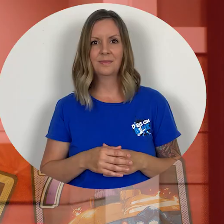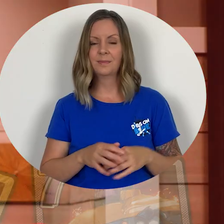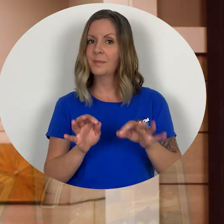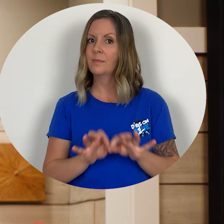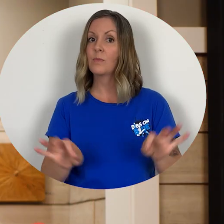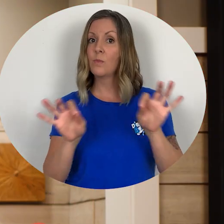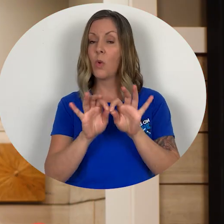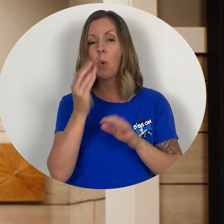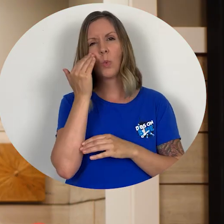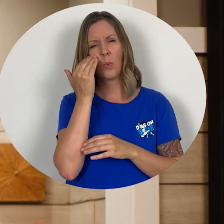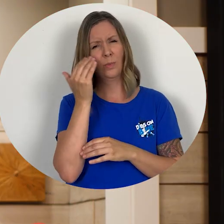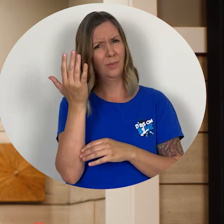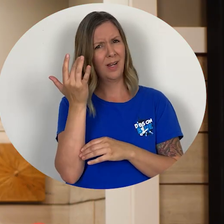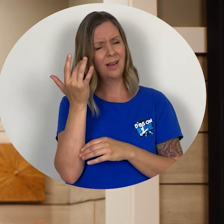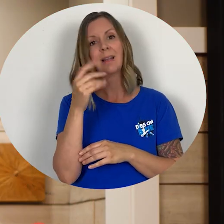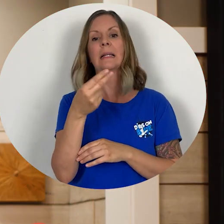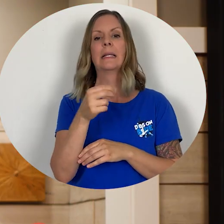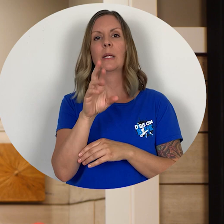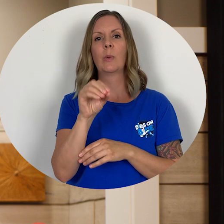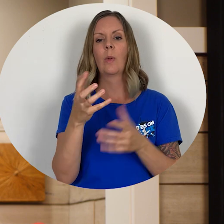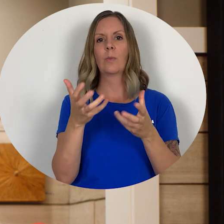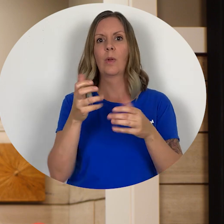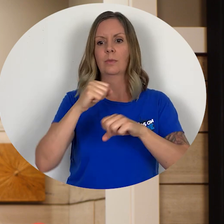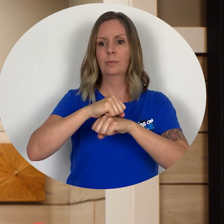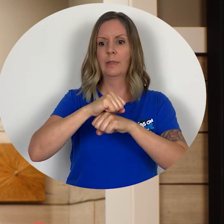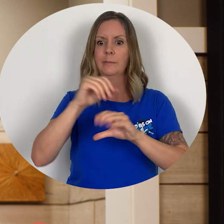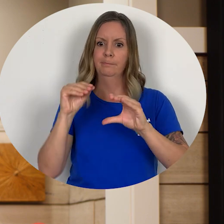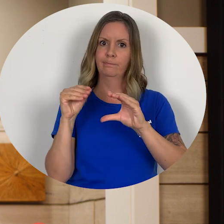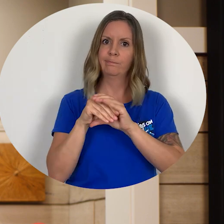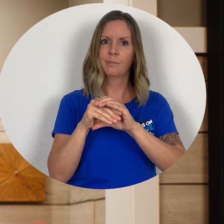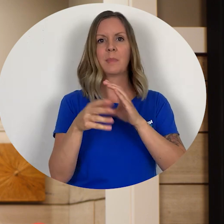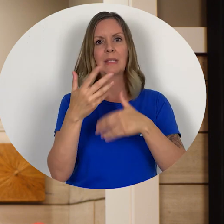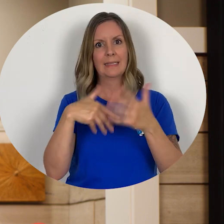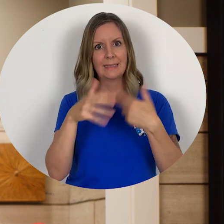This is important to the Heroes - they want defeated Stones shuffled back into the deck,